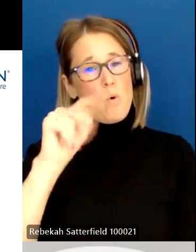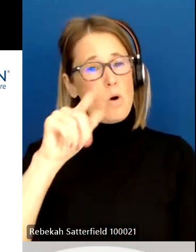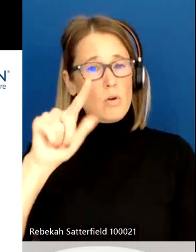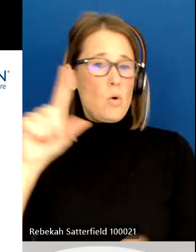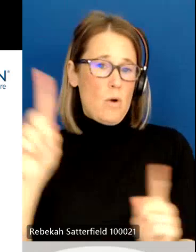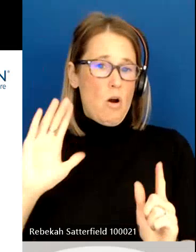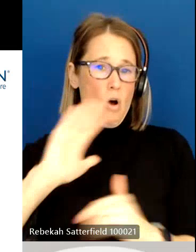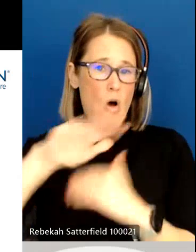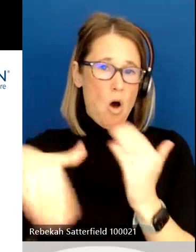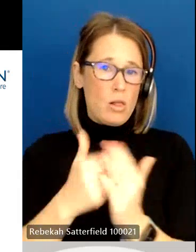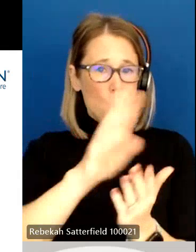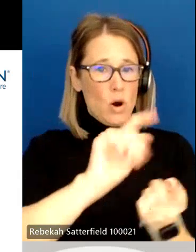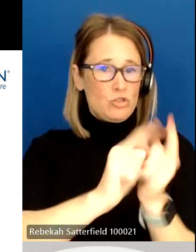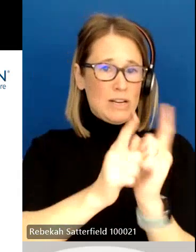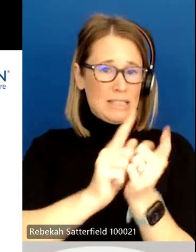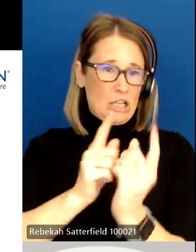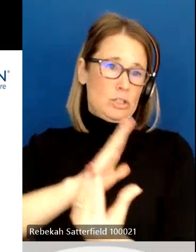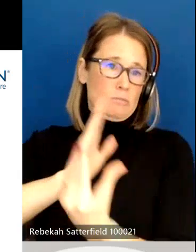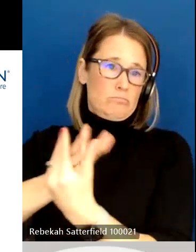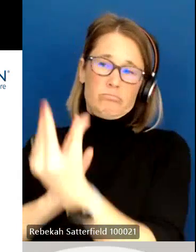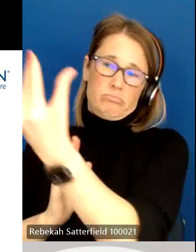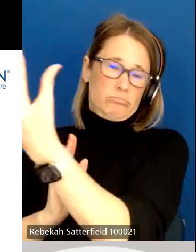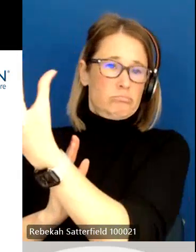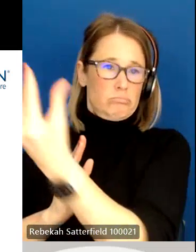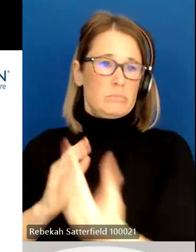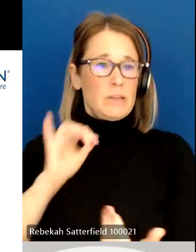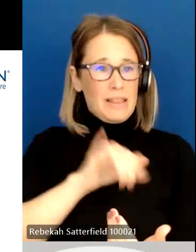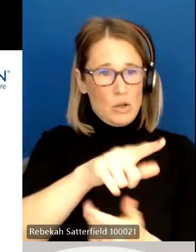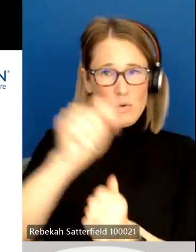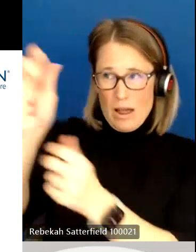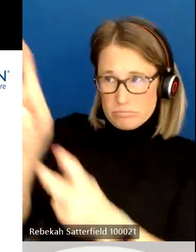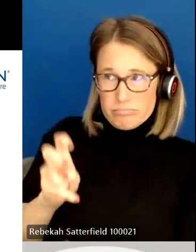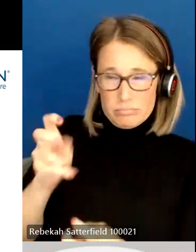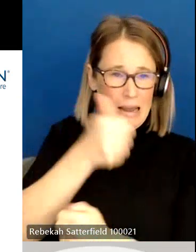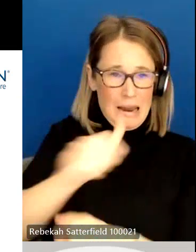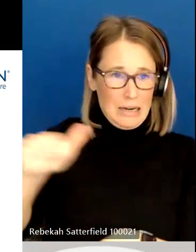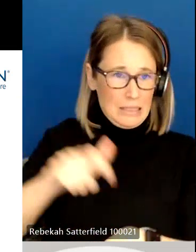could live that way it could be accessible at any time night shift person weekend person per DM